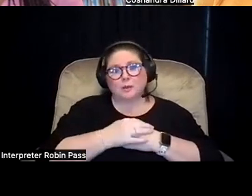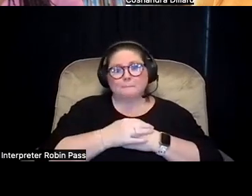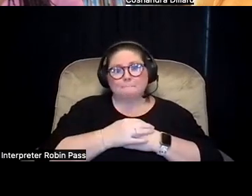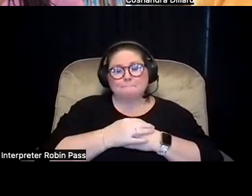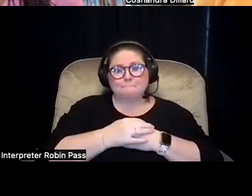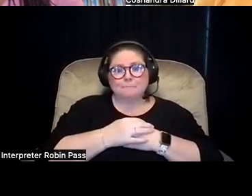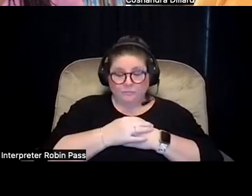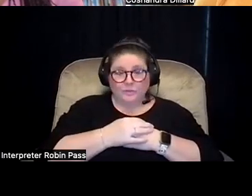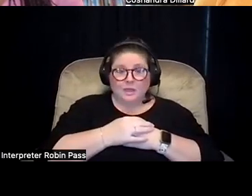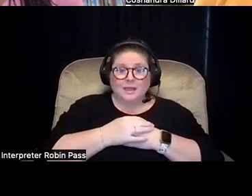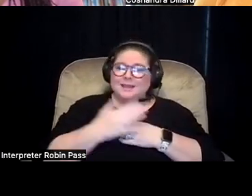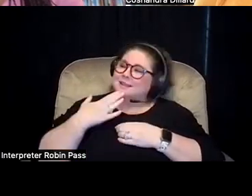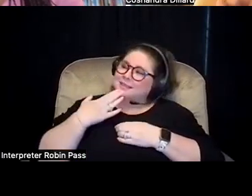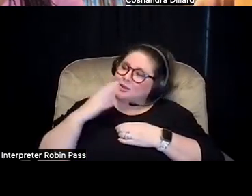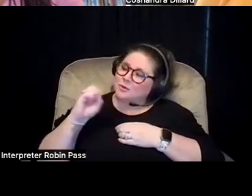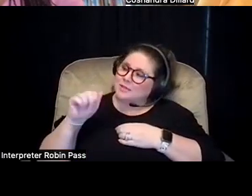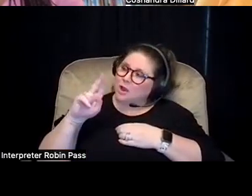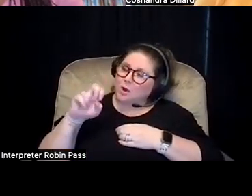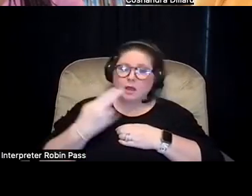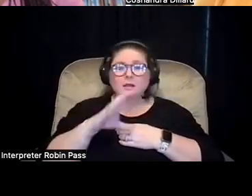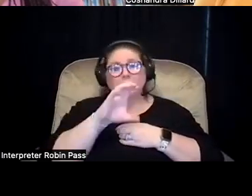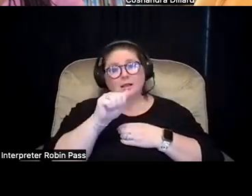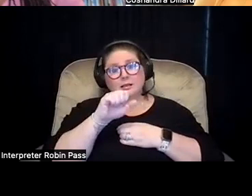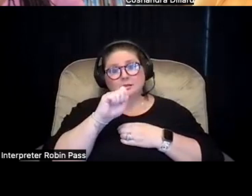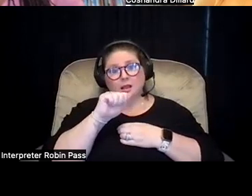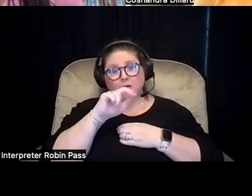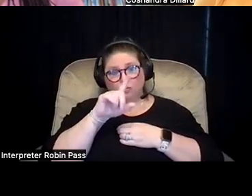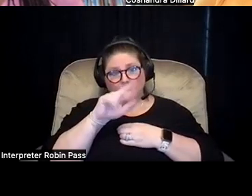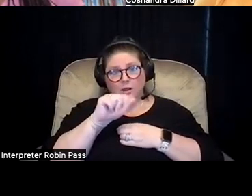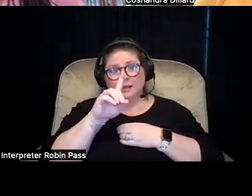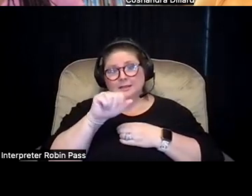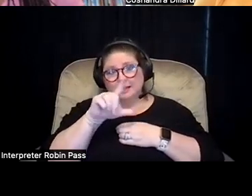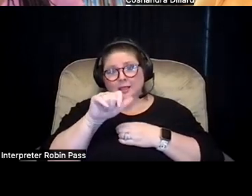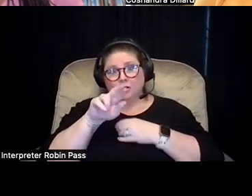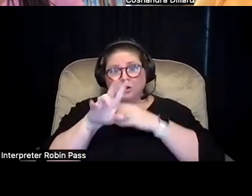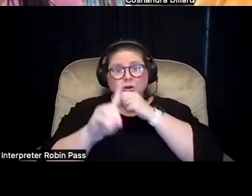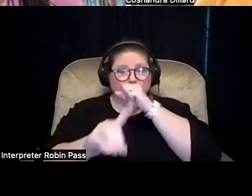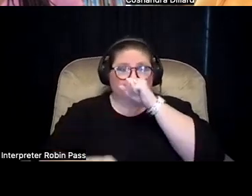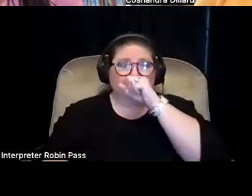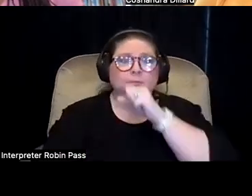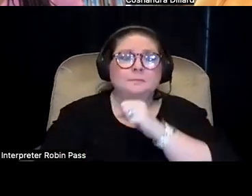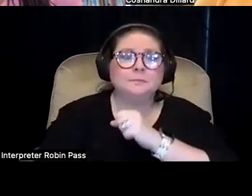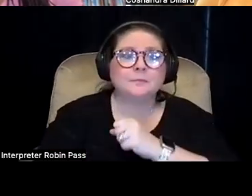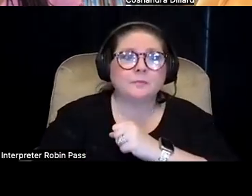thanks sarah uh i'm cassandra dillard uh my pronouns are she her hers and i am the senior